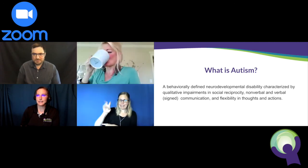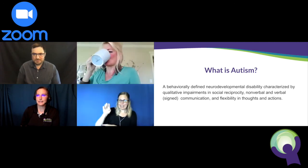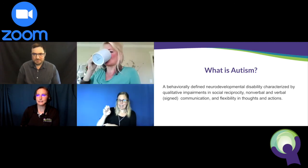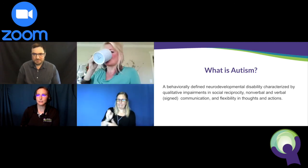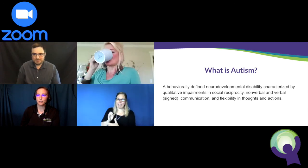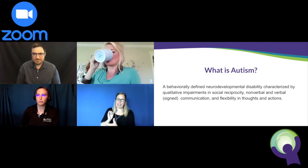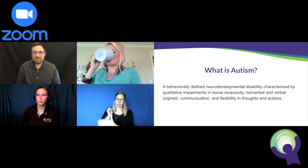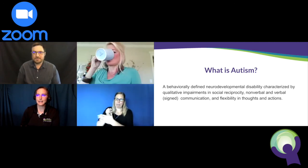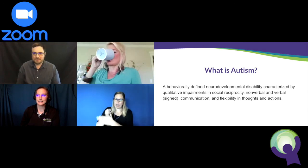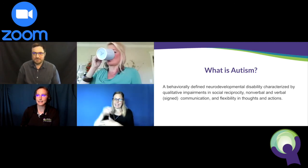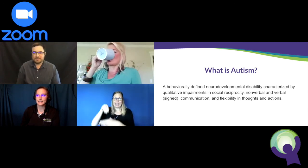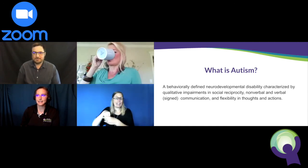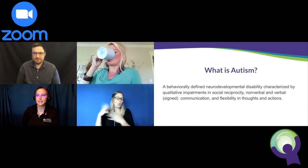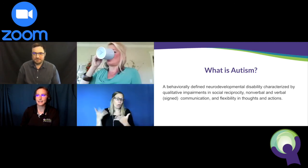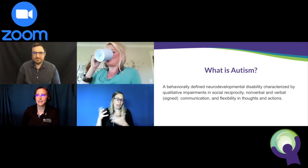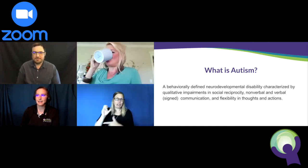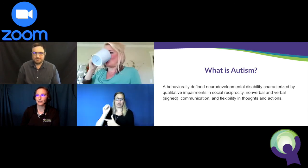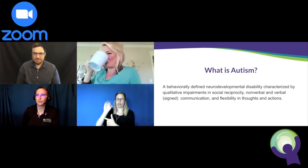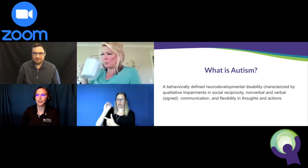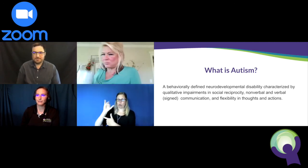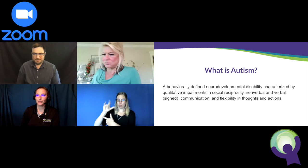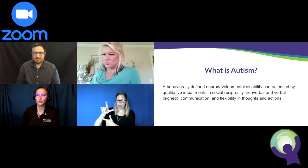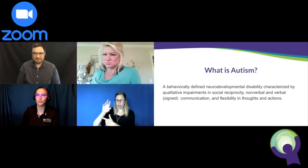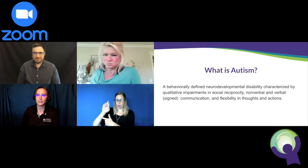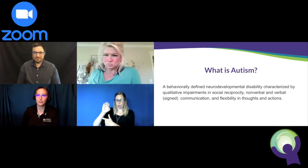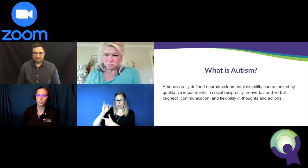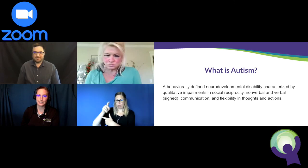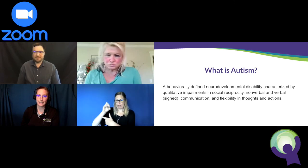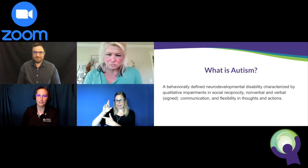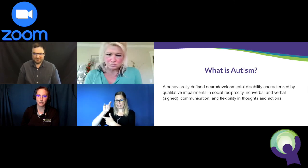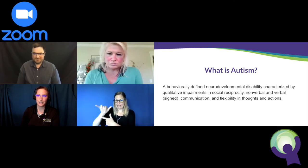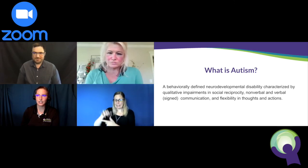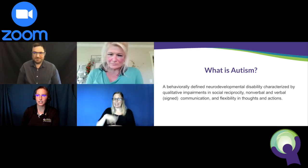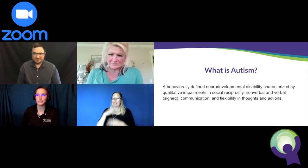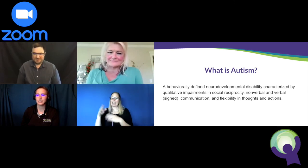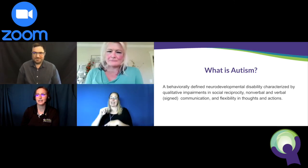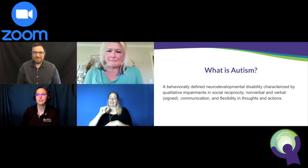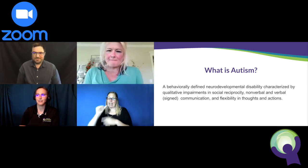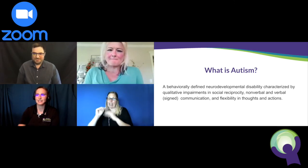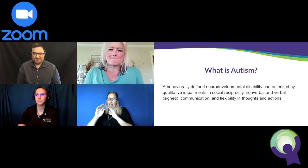in social reciprocity, nonverbal and verbal or signed communication and flexibility